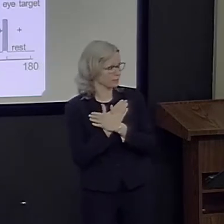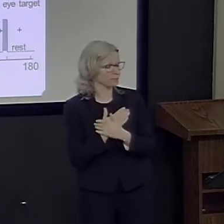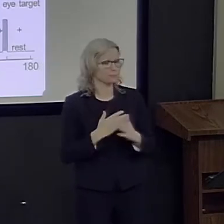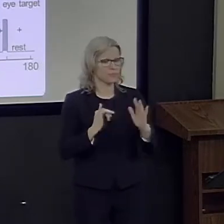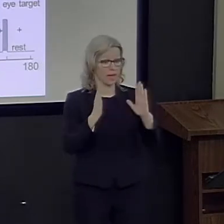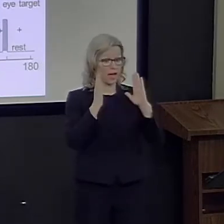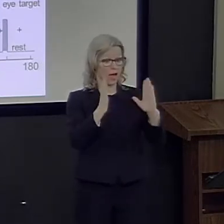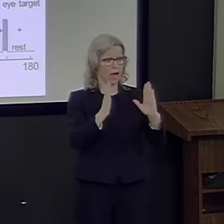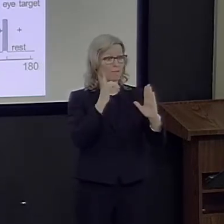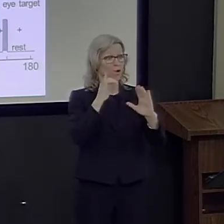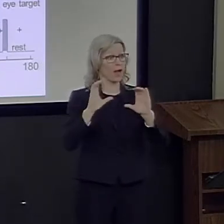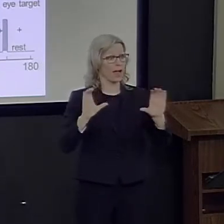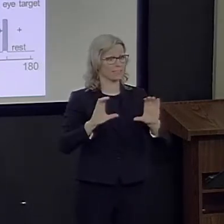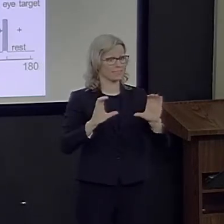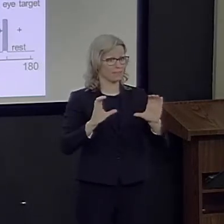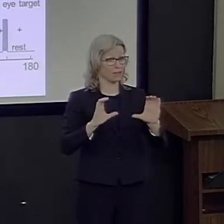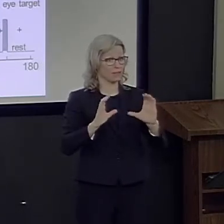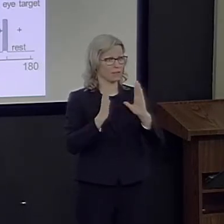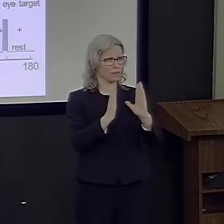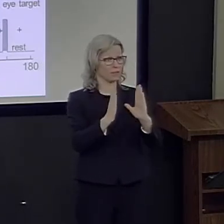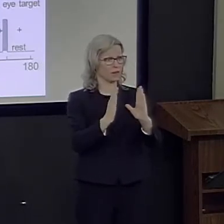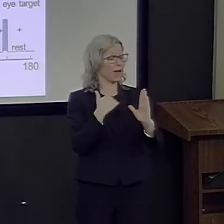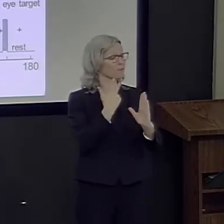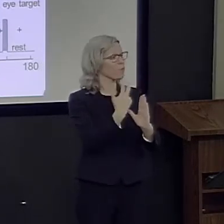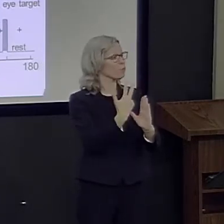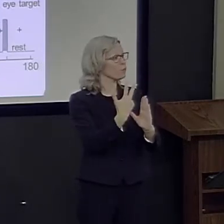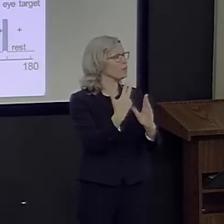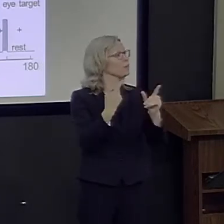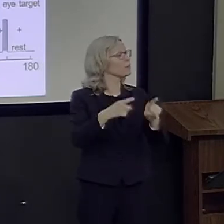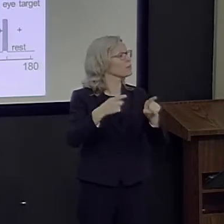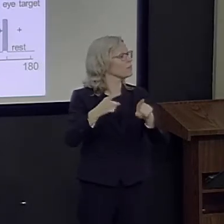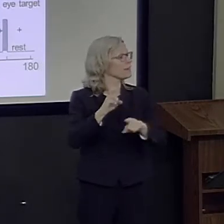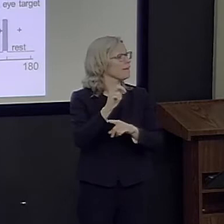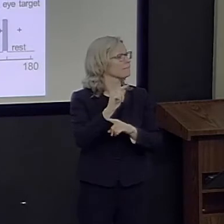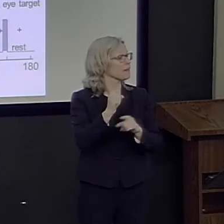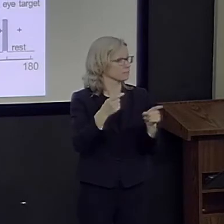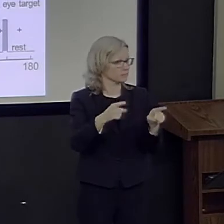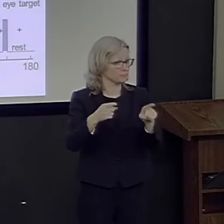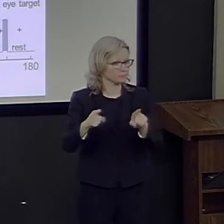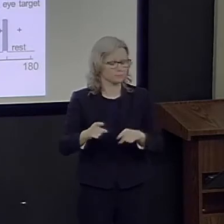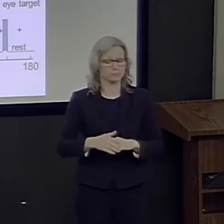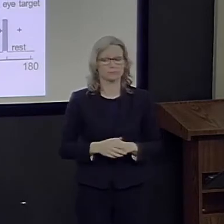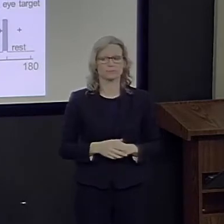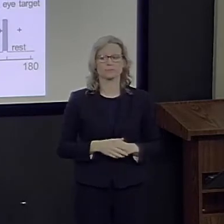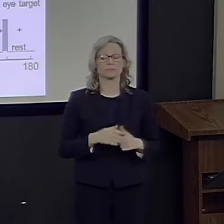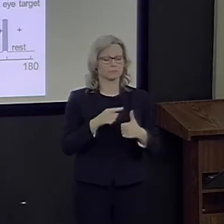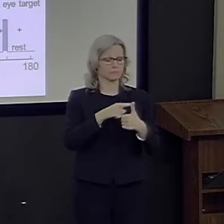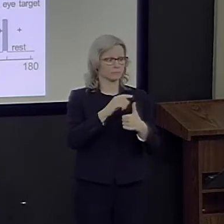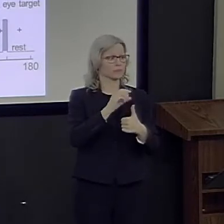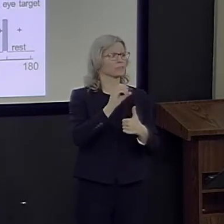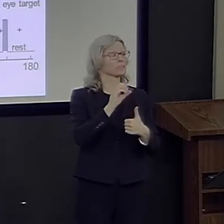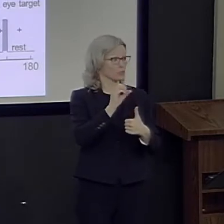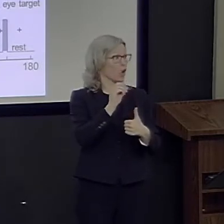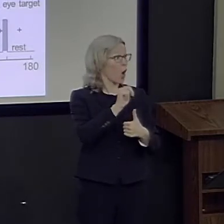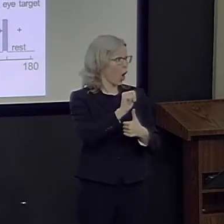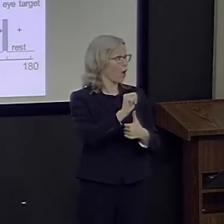there are three events. And that is the on event. Our subjects look at each other